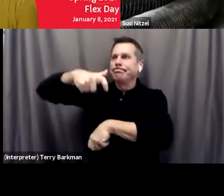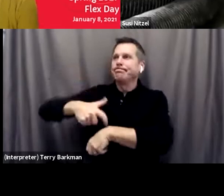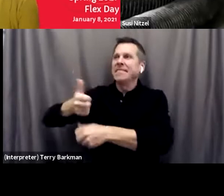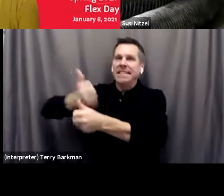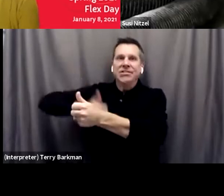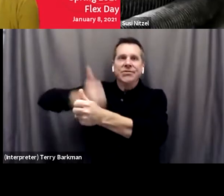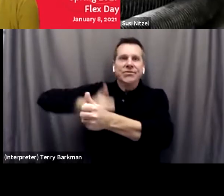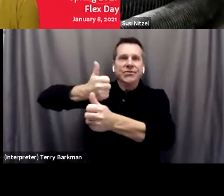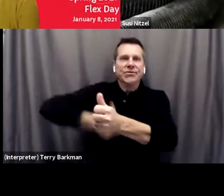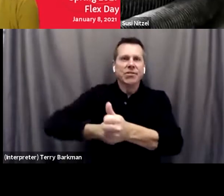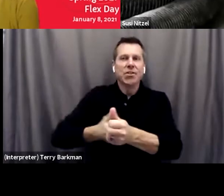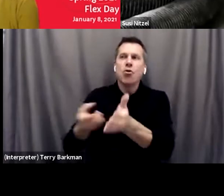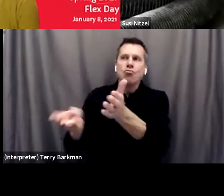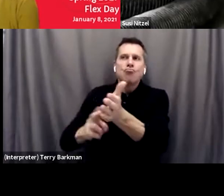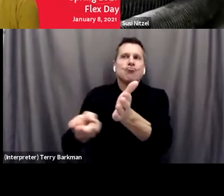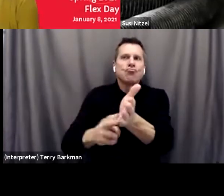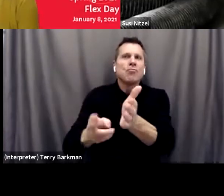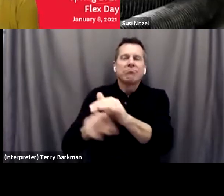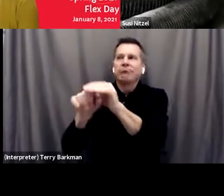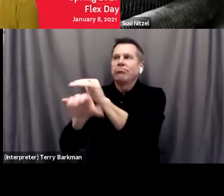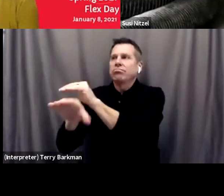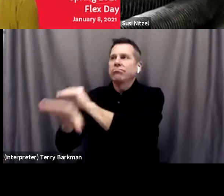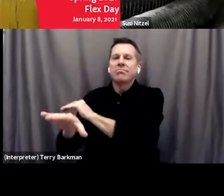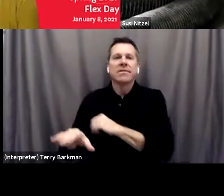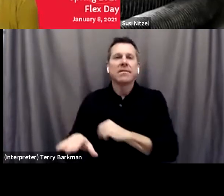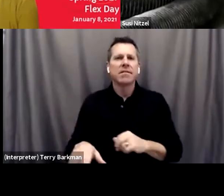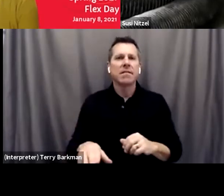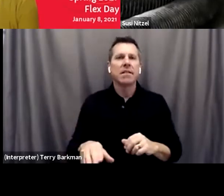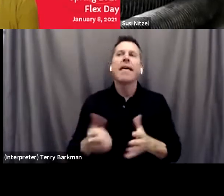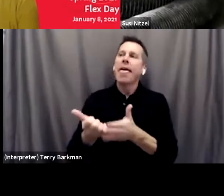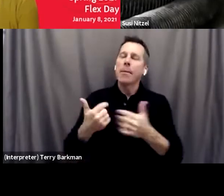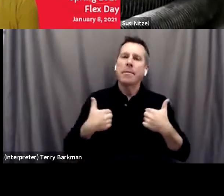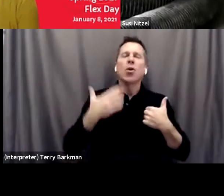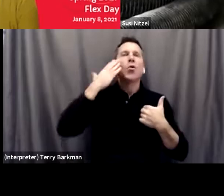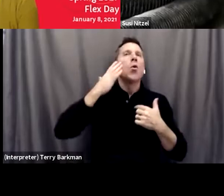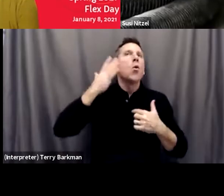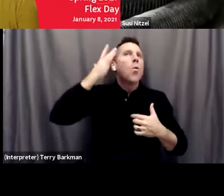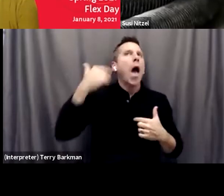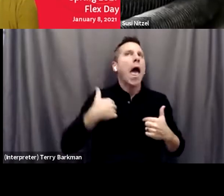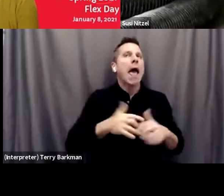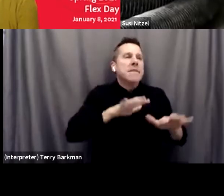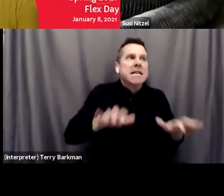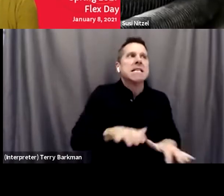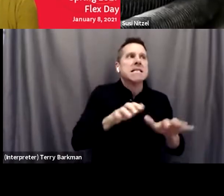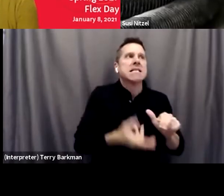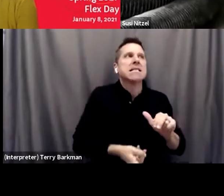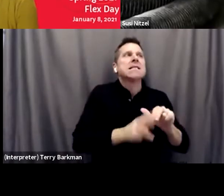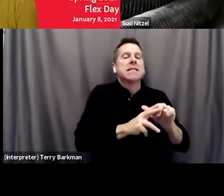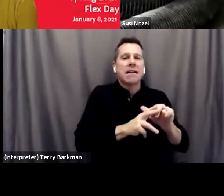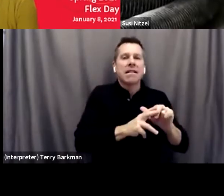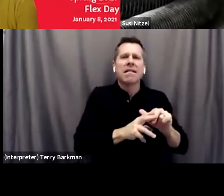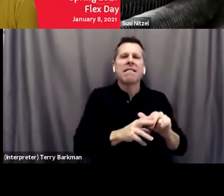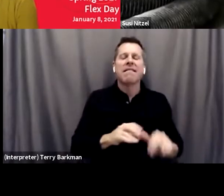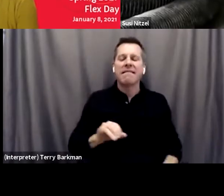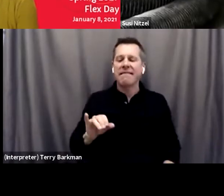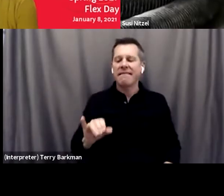enrolled in the classes. But I also knew why I was doing all of those things. It wasn't just because Nancy Withrow wanted it this way